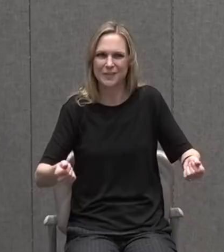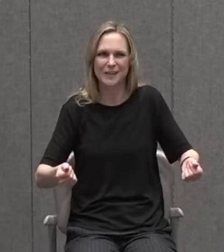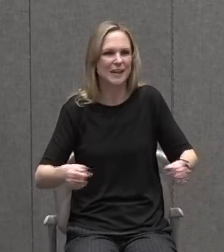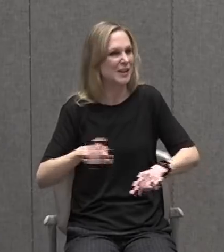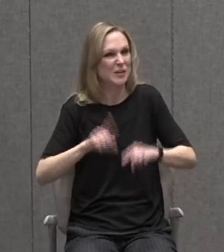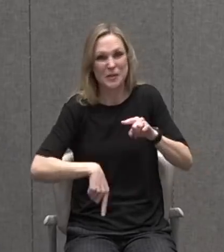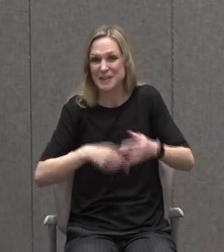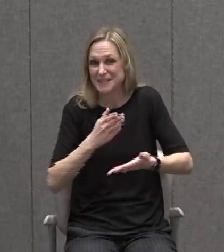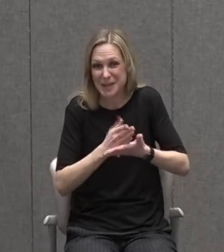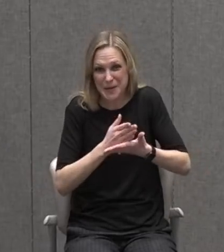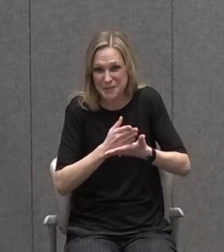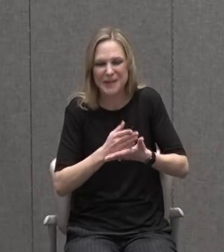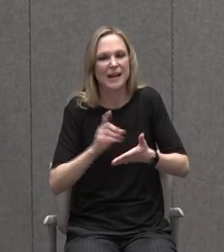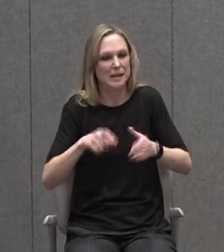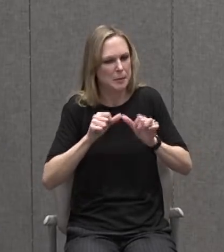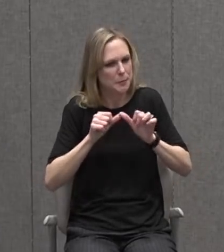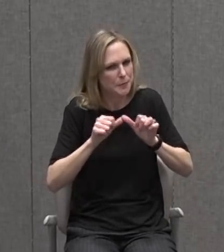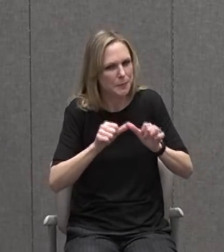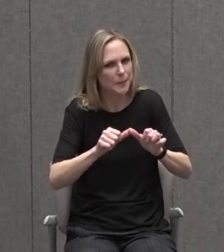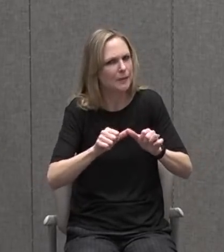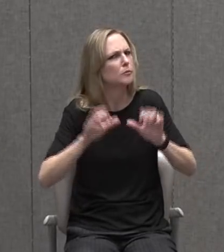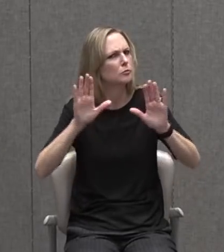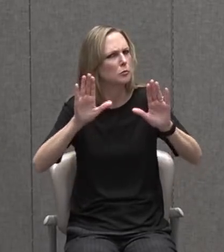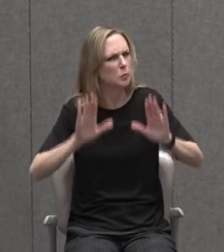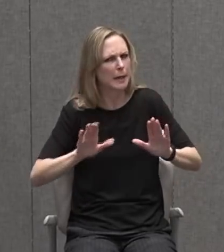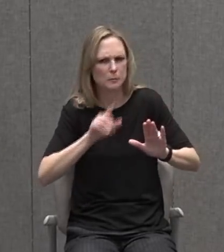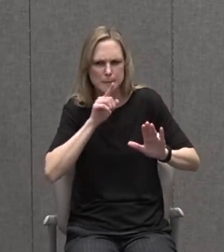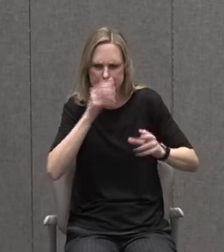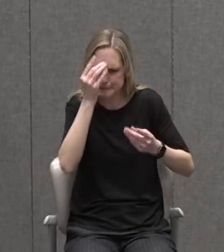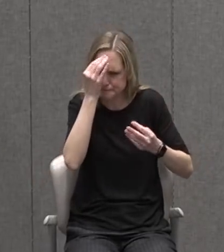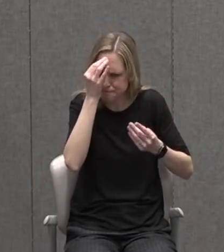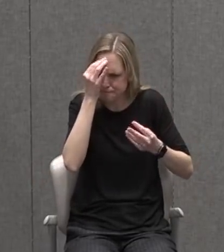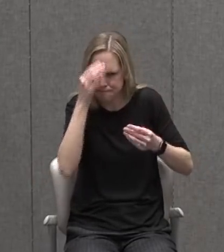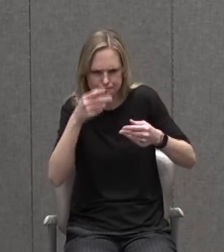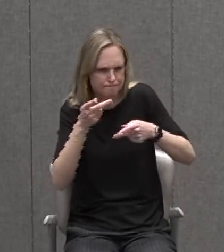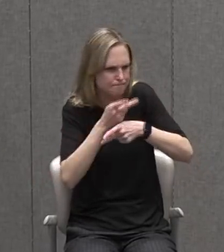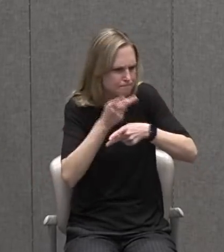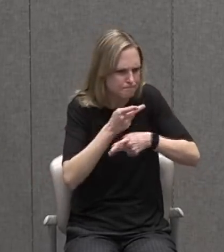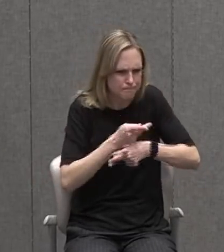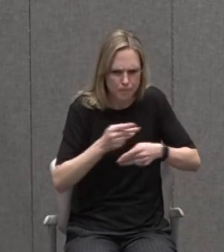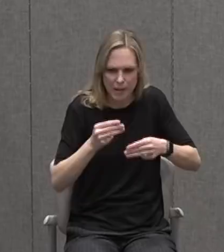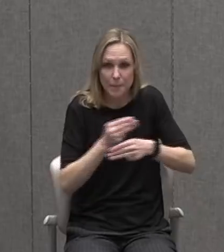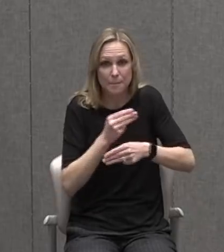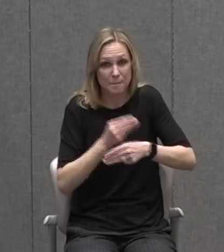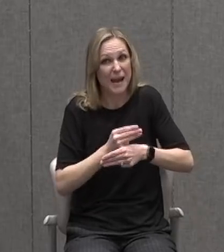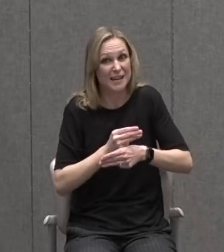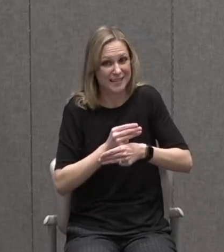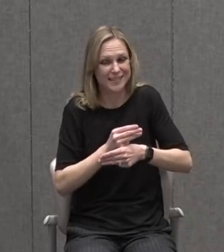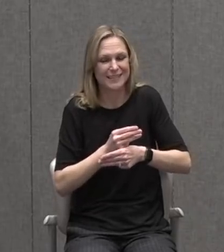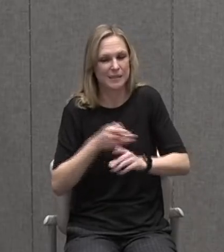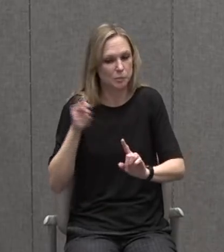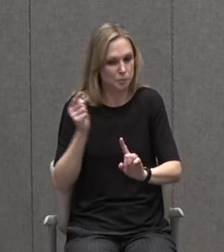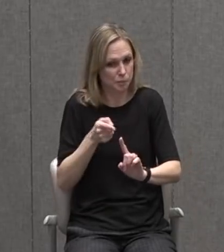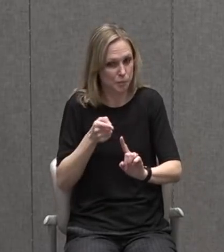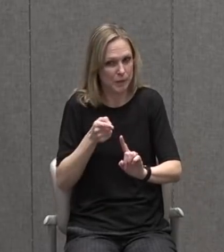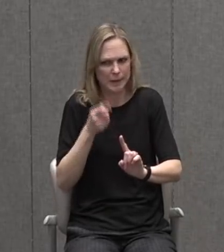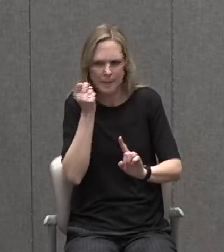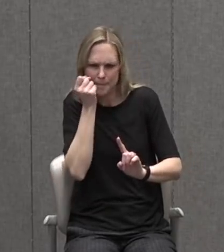And that's a great thing to do when you're really thinking about math because it is about making sense of things